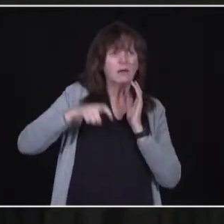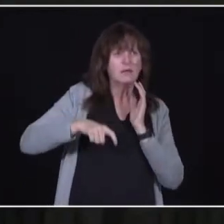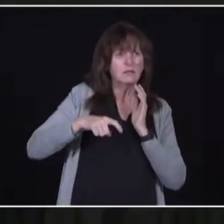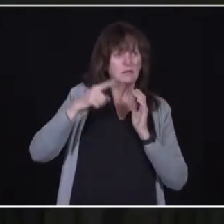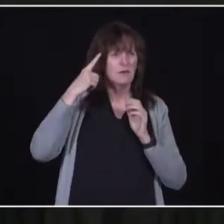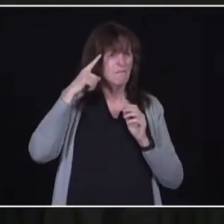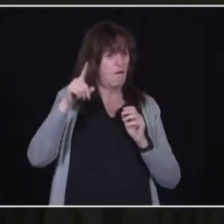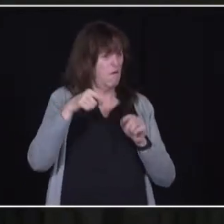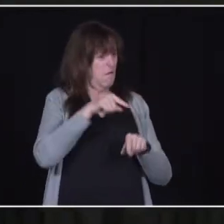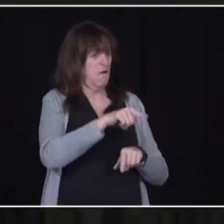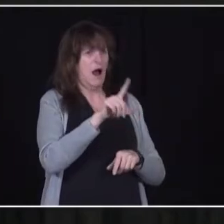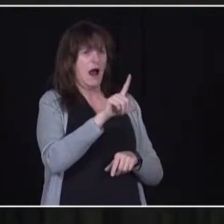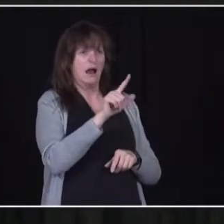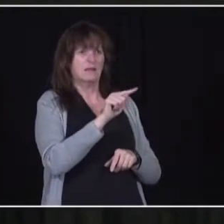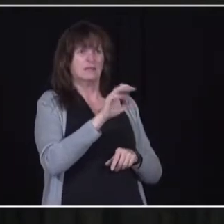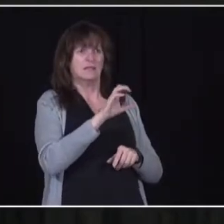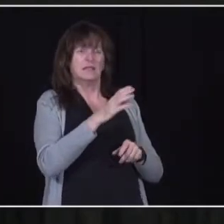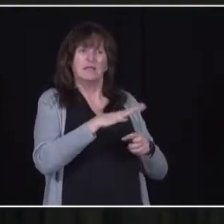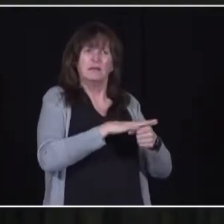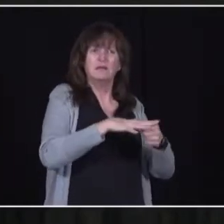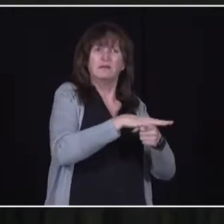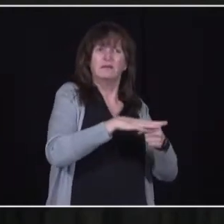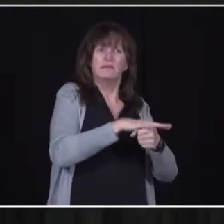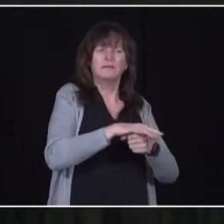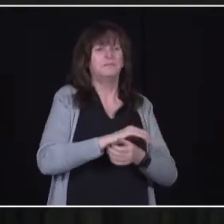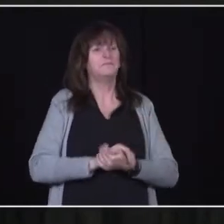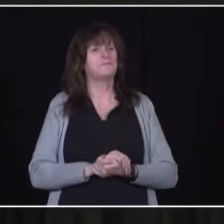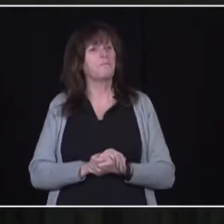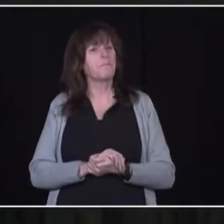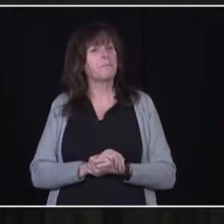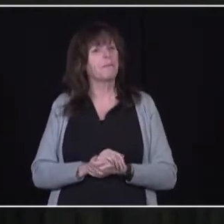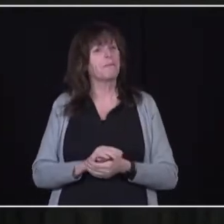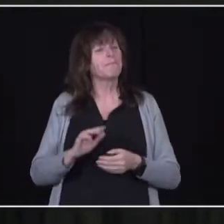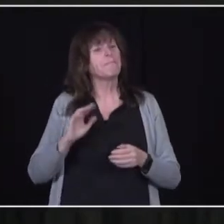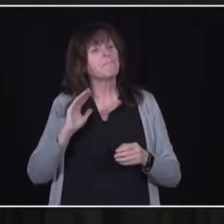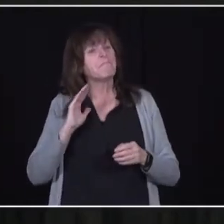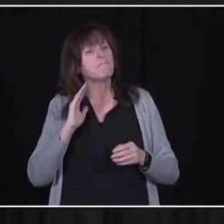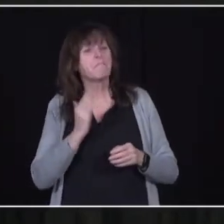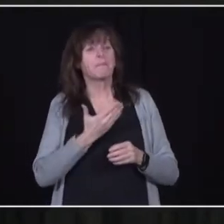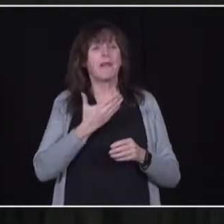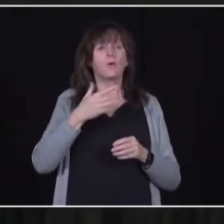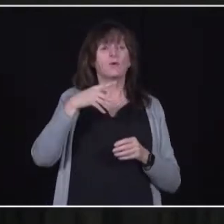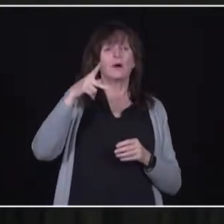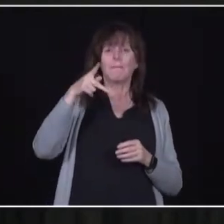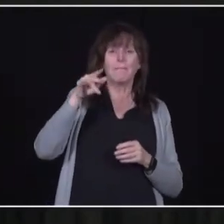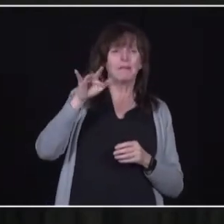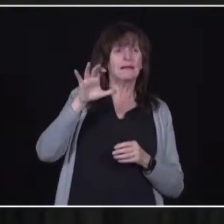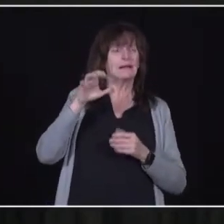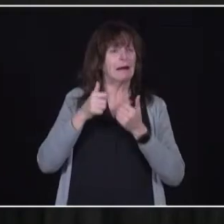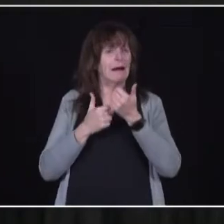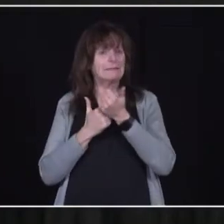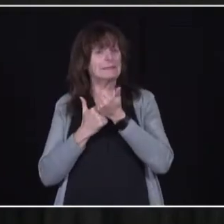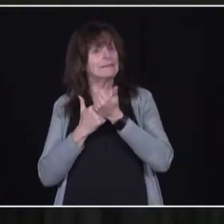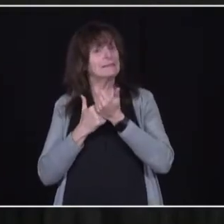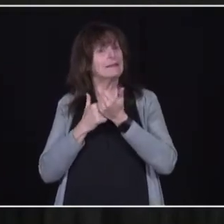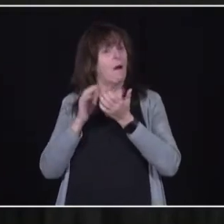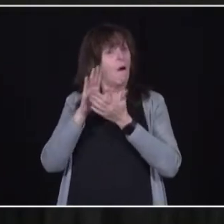Throughout the COVID-19 outbreak, our publicly assisted colleges have stepped up time and time again from donating PPE to front-line healthcare institutions